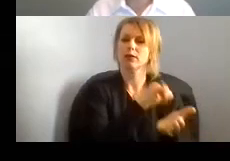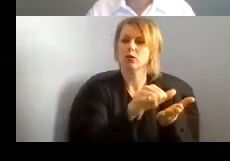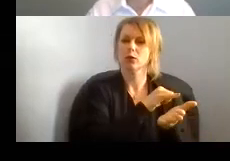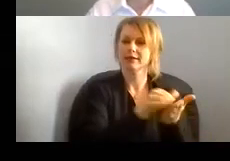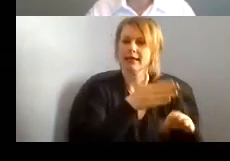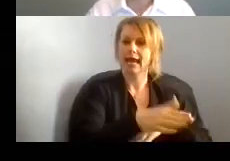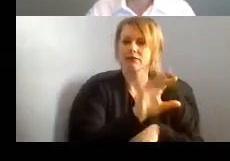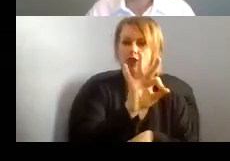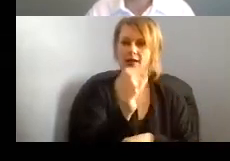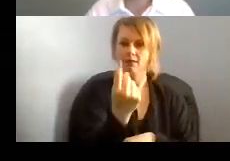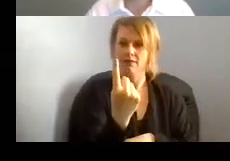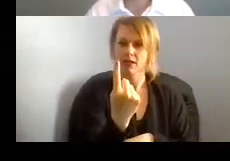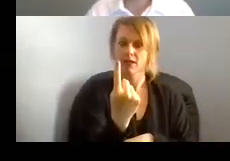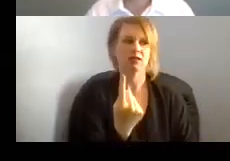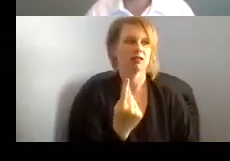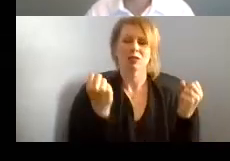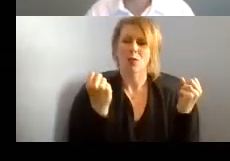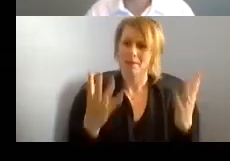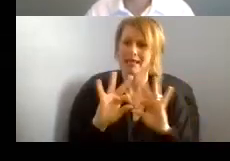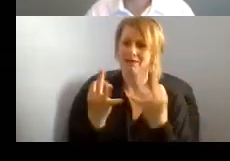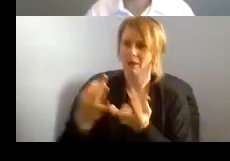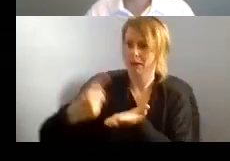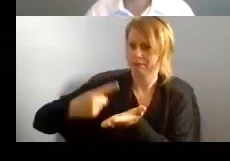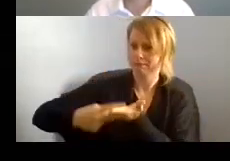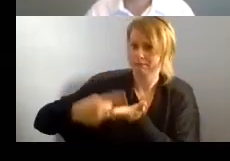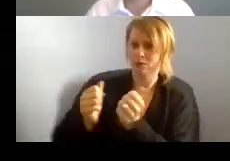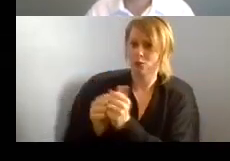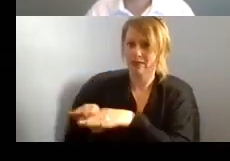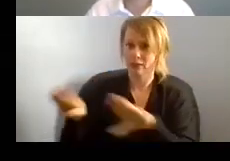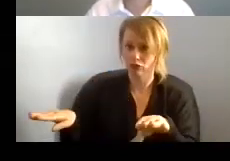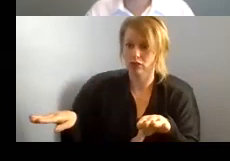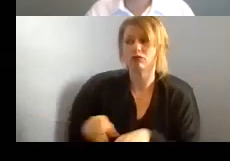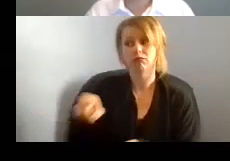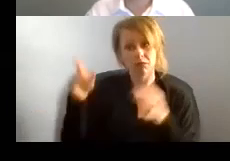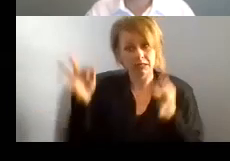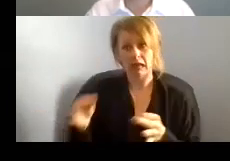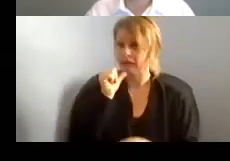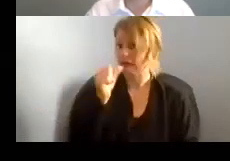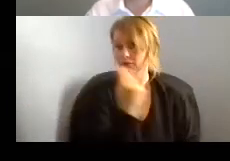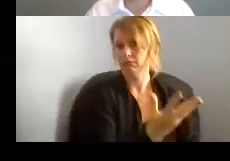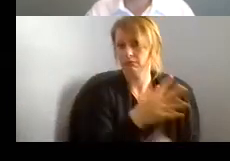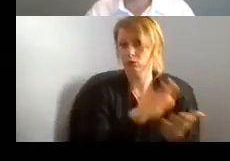who discussed with their families and decided not to inform the school that that parent had died in the World Trade Center attacks.